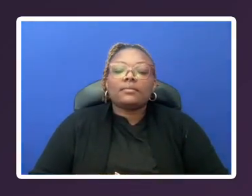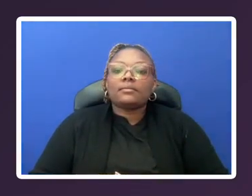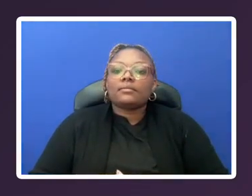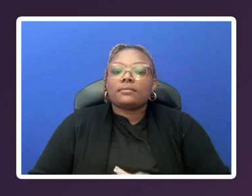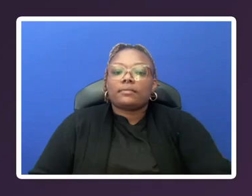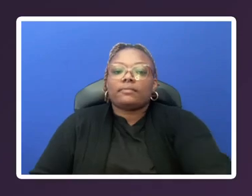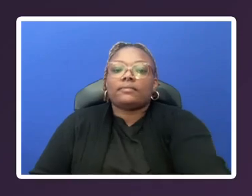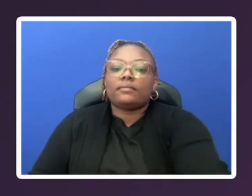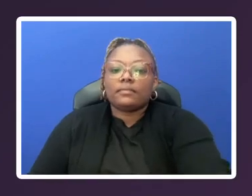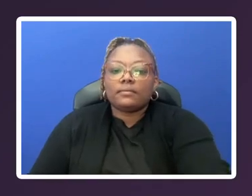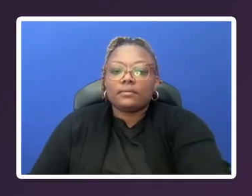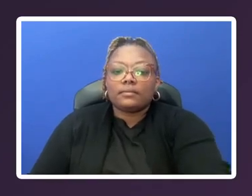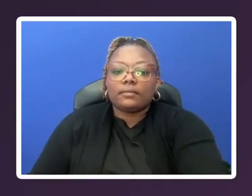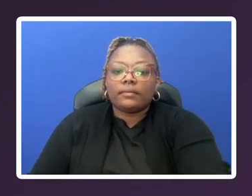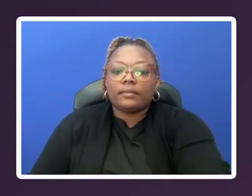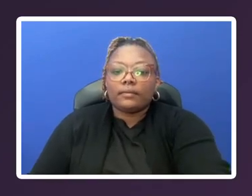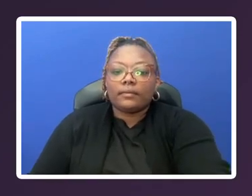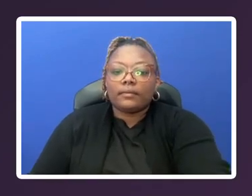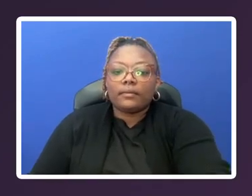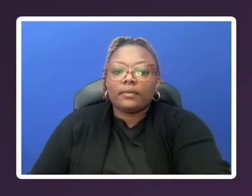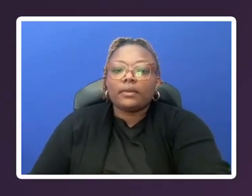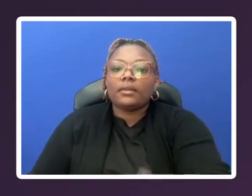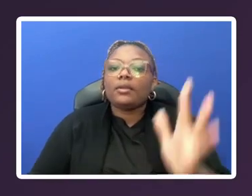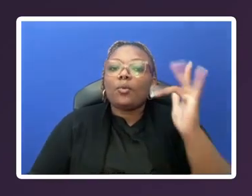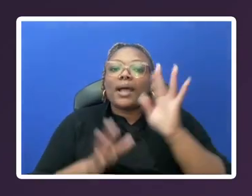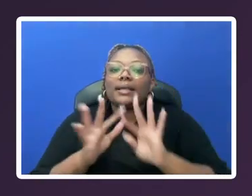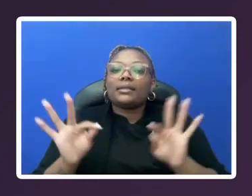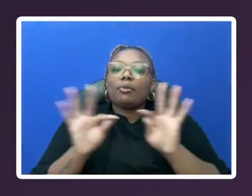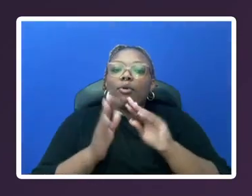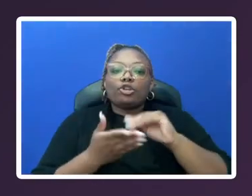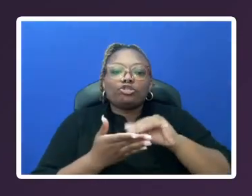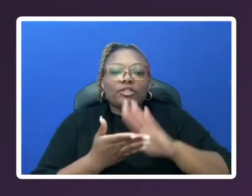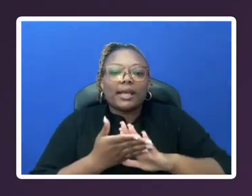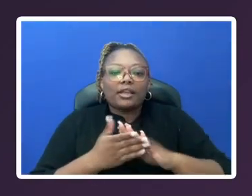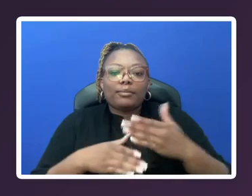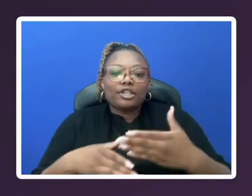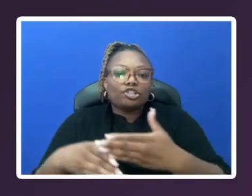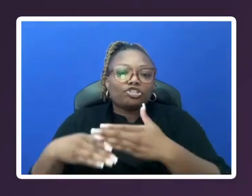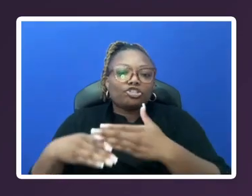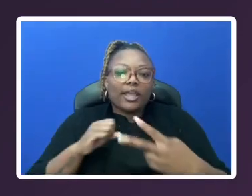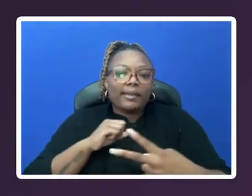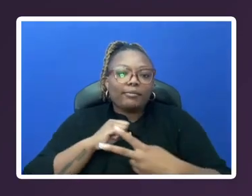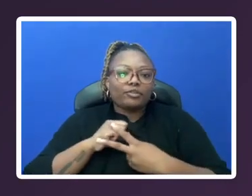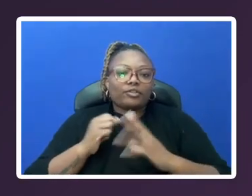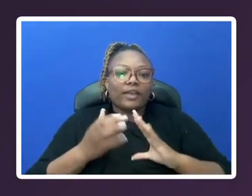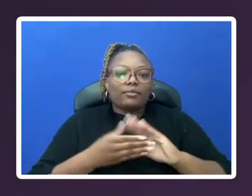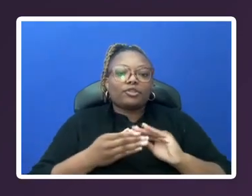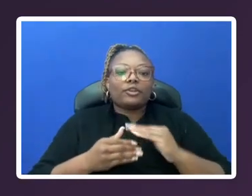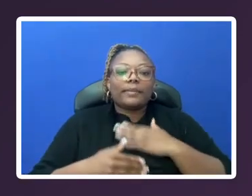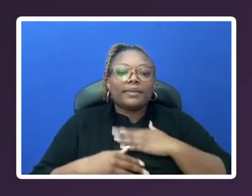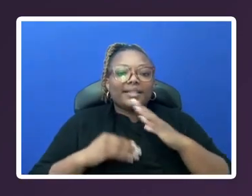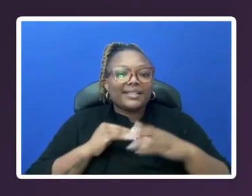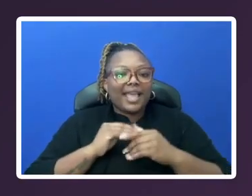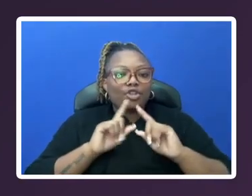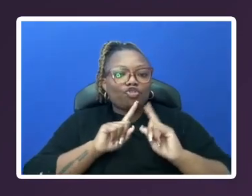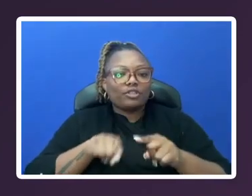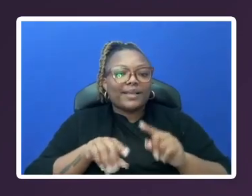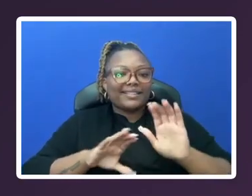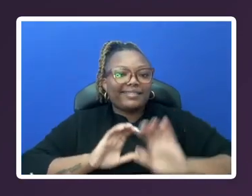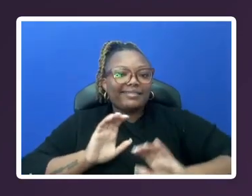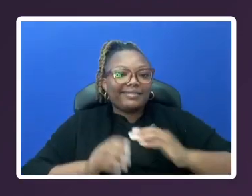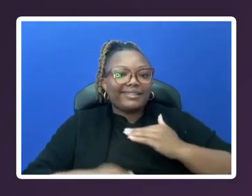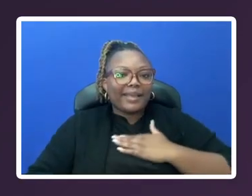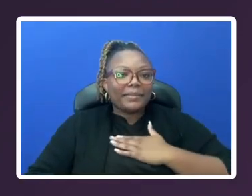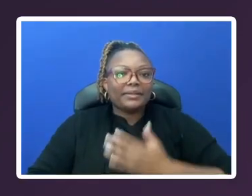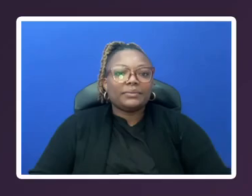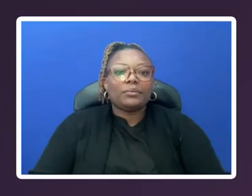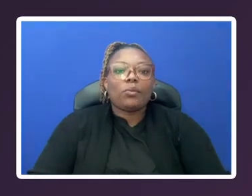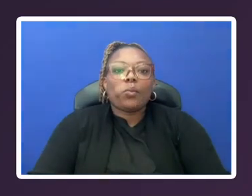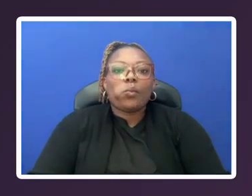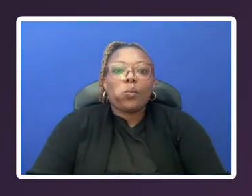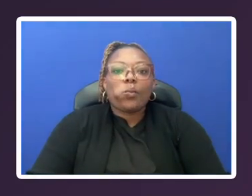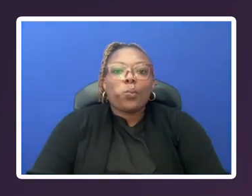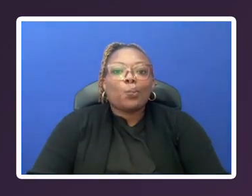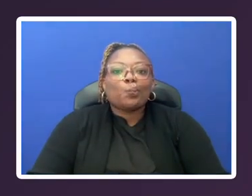to document, share, and preserve our stories? Please put your responses in the chat box.